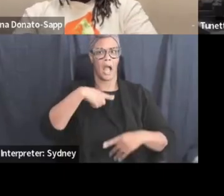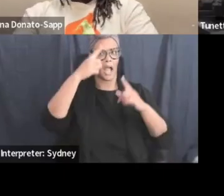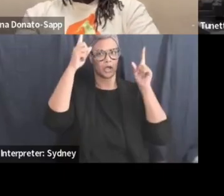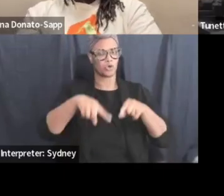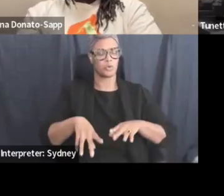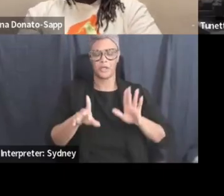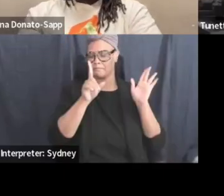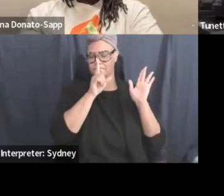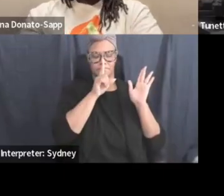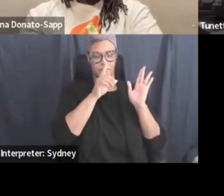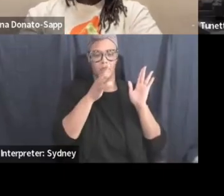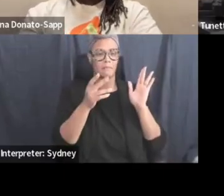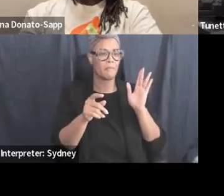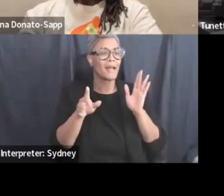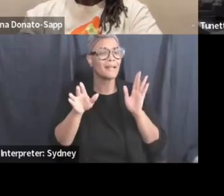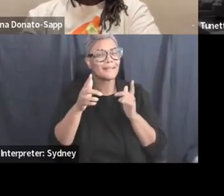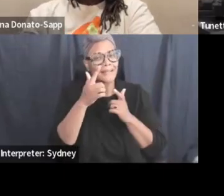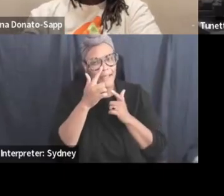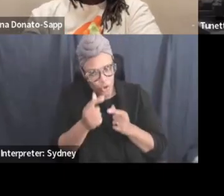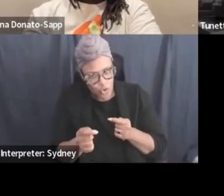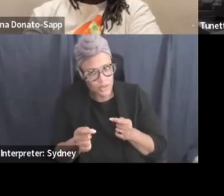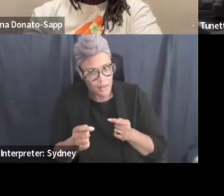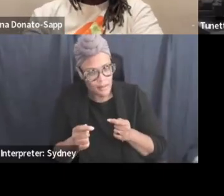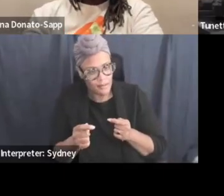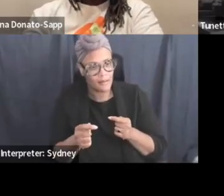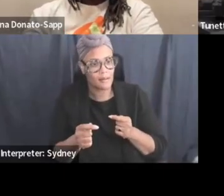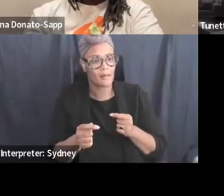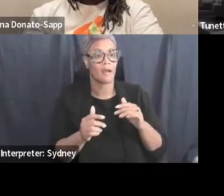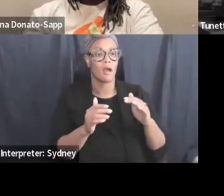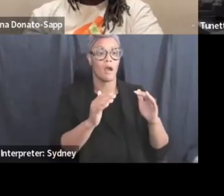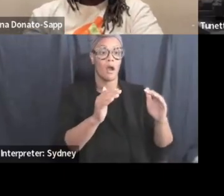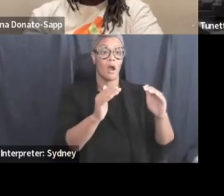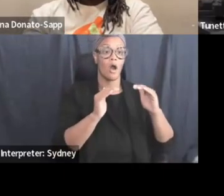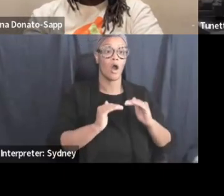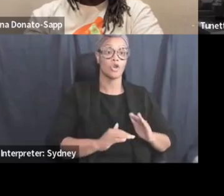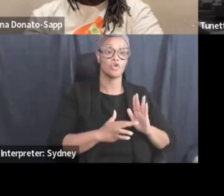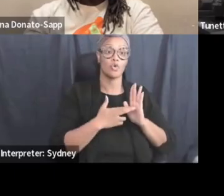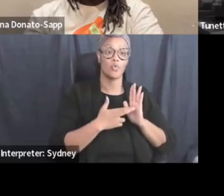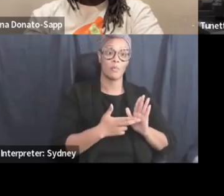when you look at under representation is where the under representation happens. It happens when